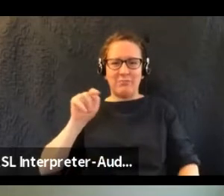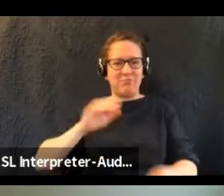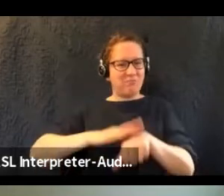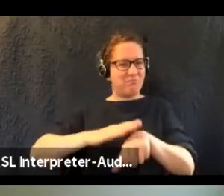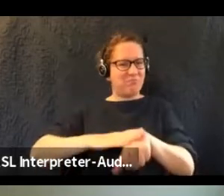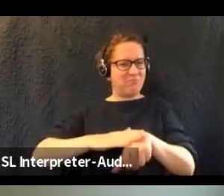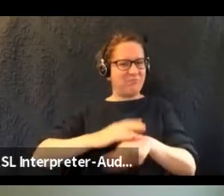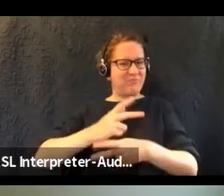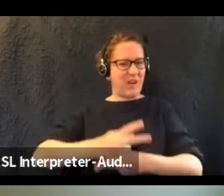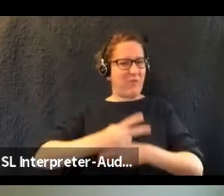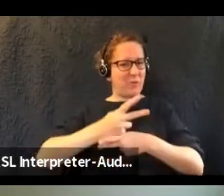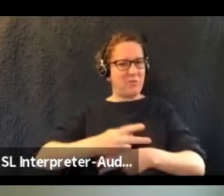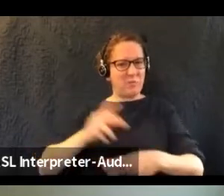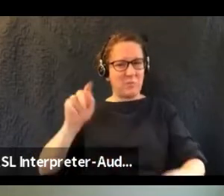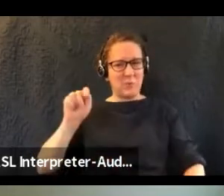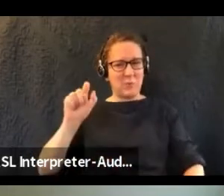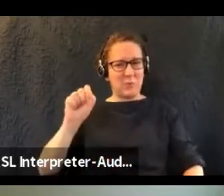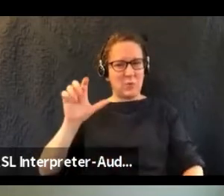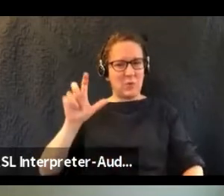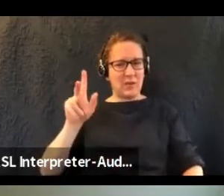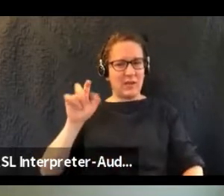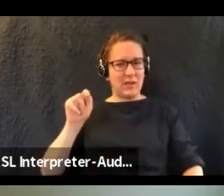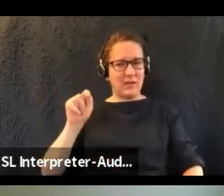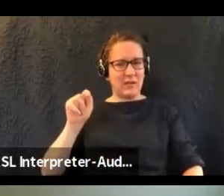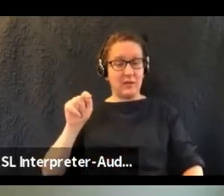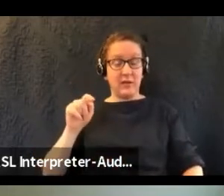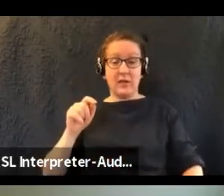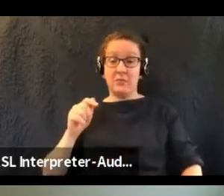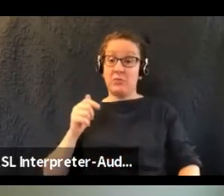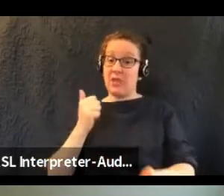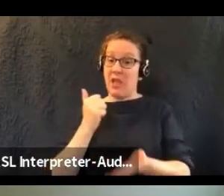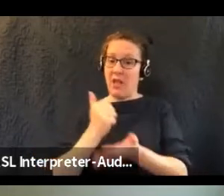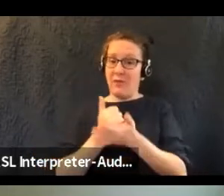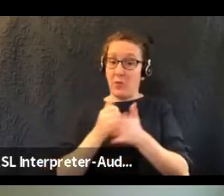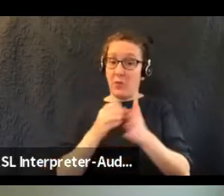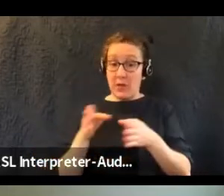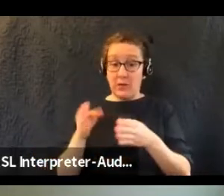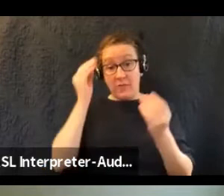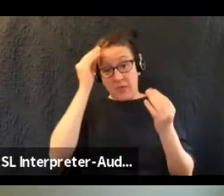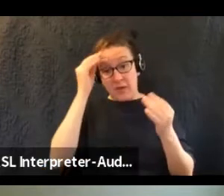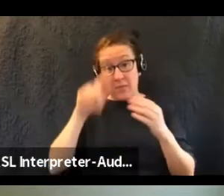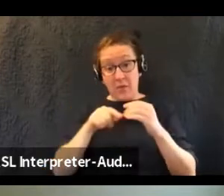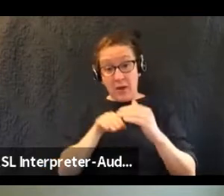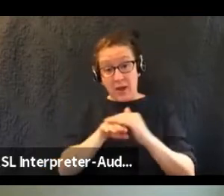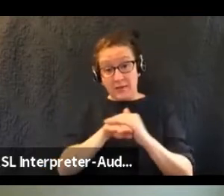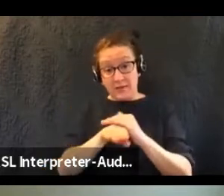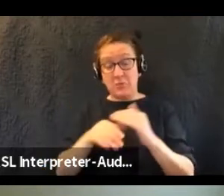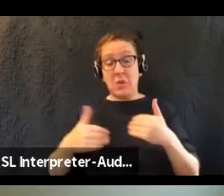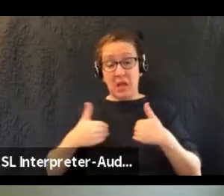toolkits and helpful ways of thinking about access, there is I think a tendency in all